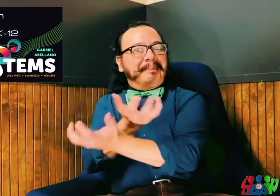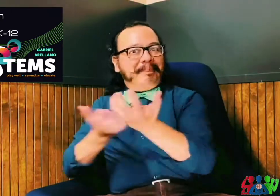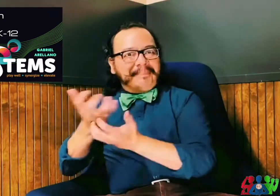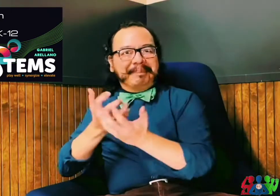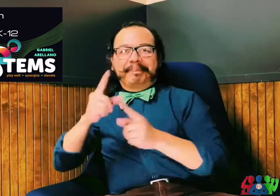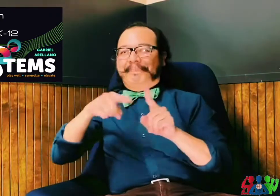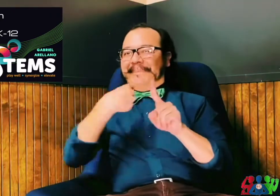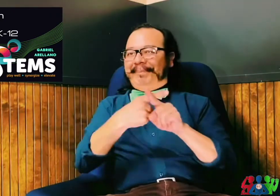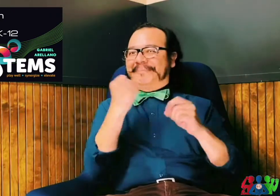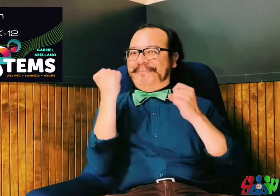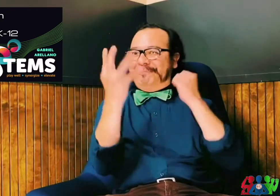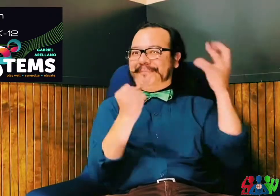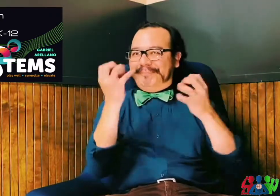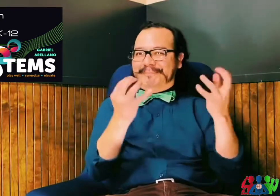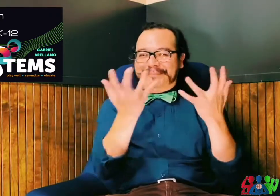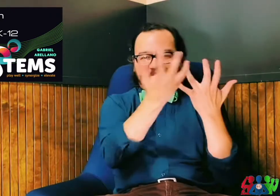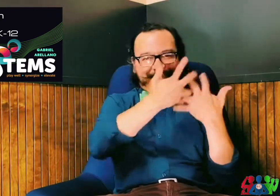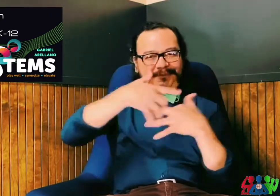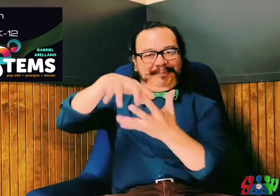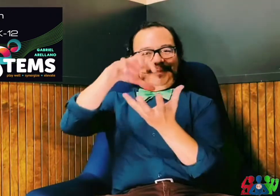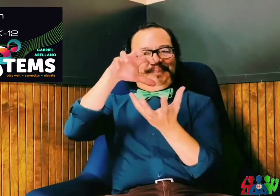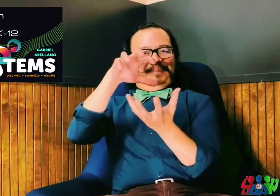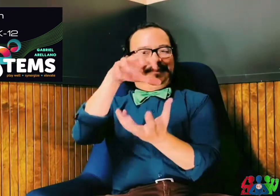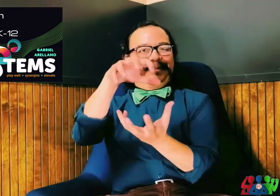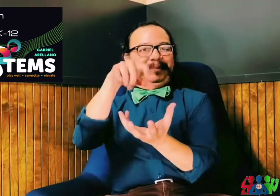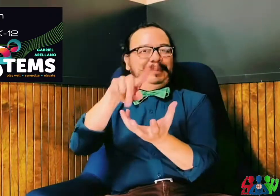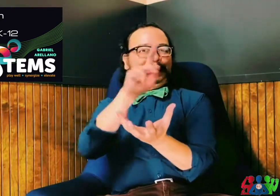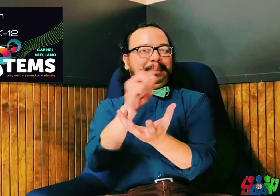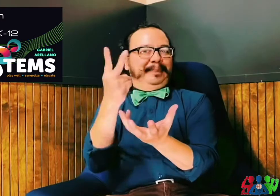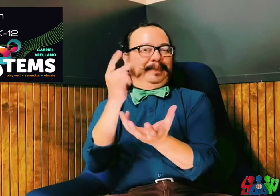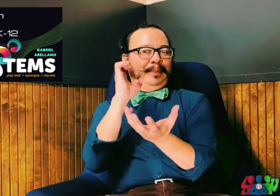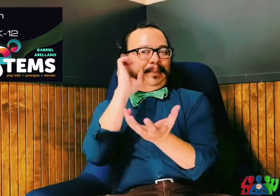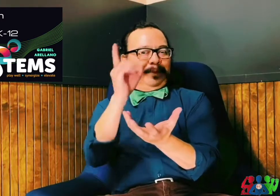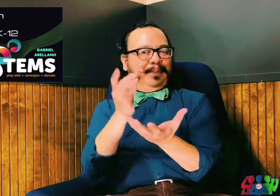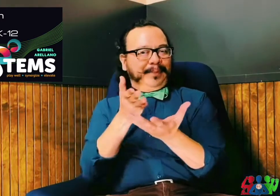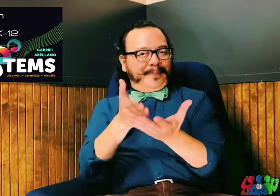"STEM & Sign Language Integration in K-12 Education"